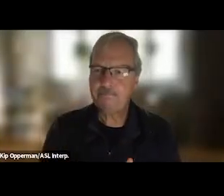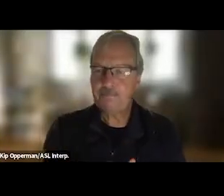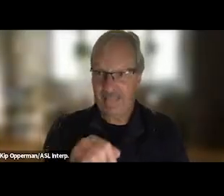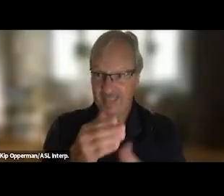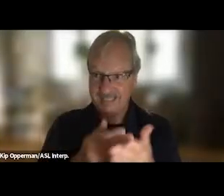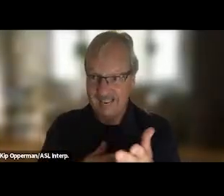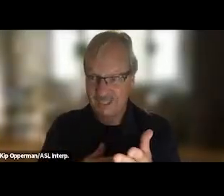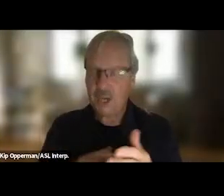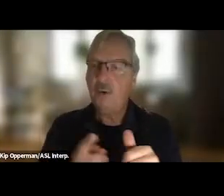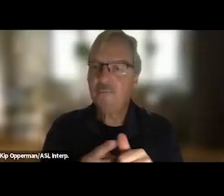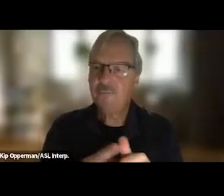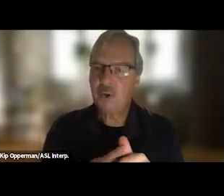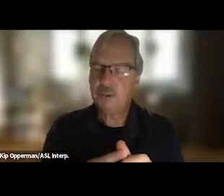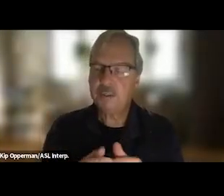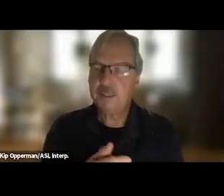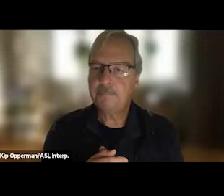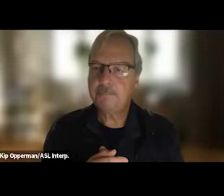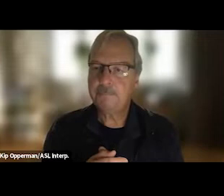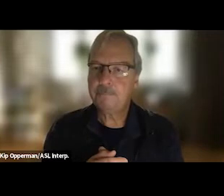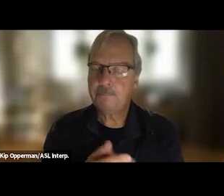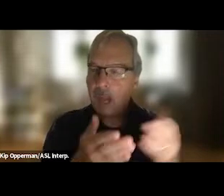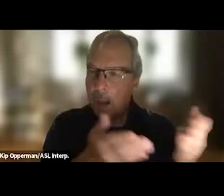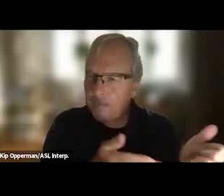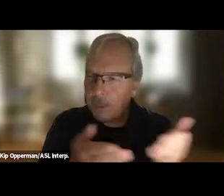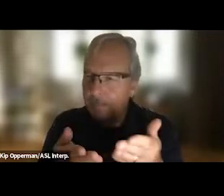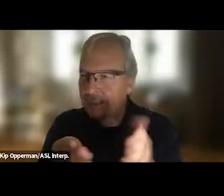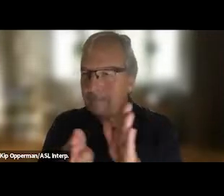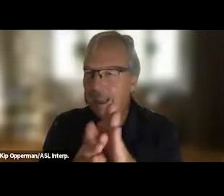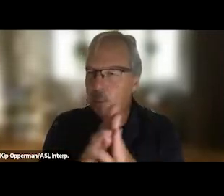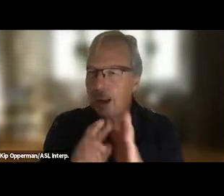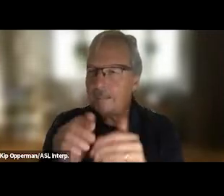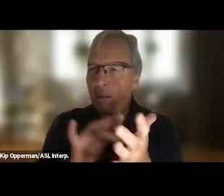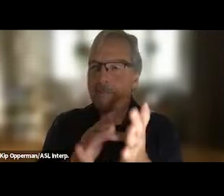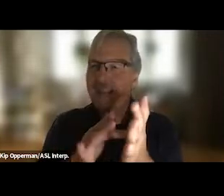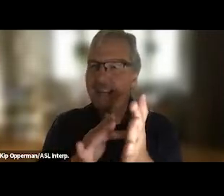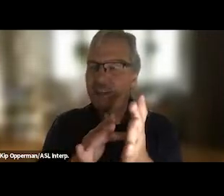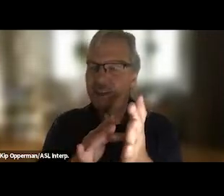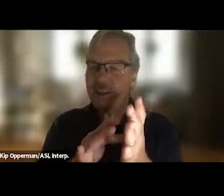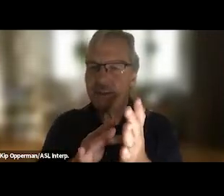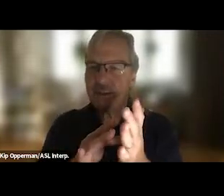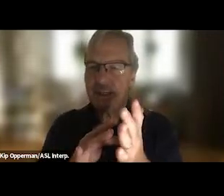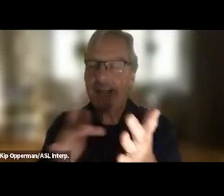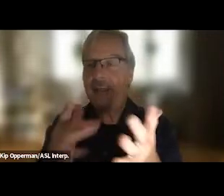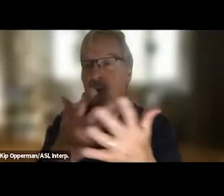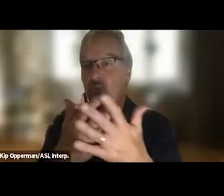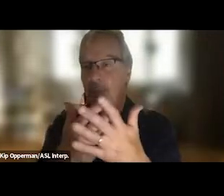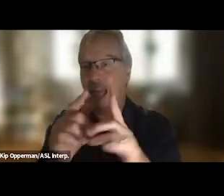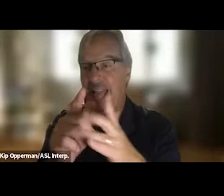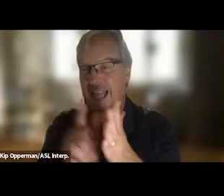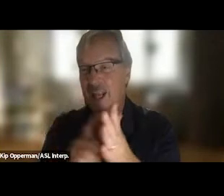First, I'd like to kind of bring us back to some background on medications for opioid disorder in the criminal legal system, just to really give some context